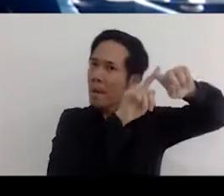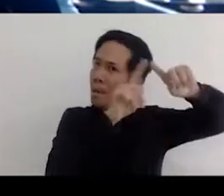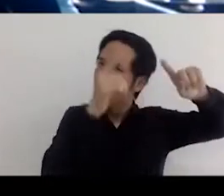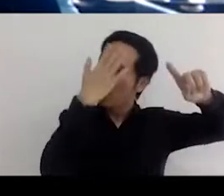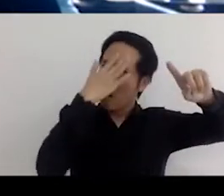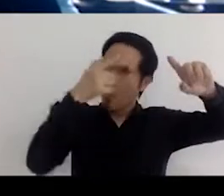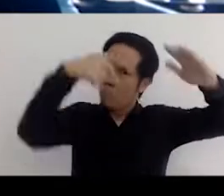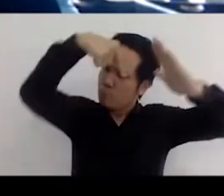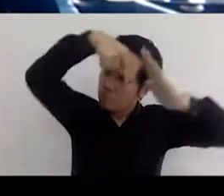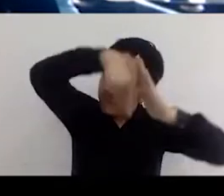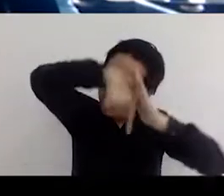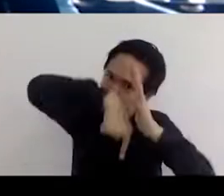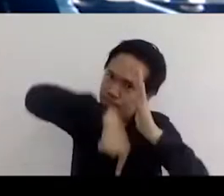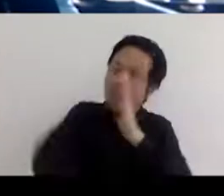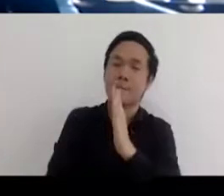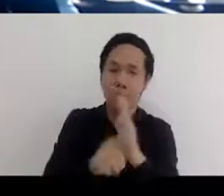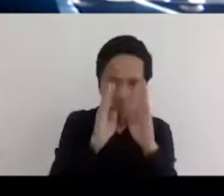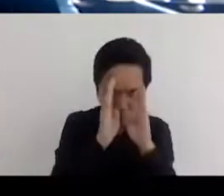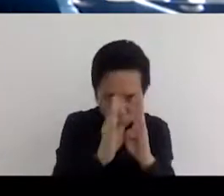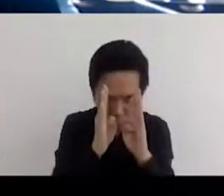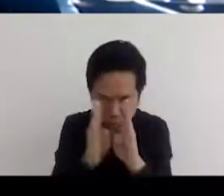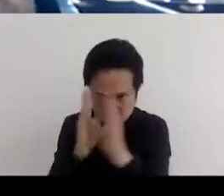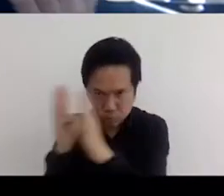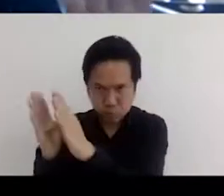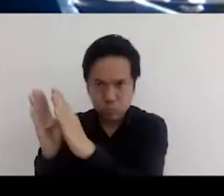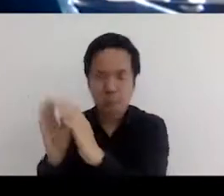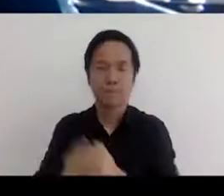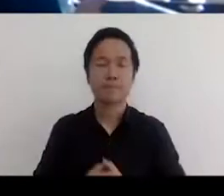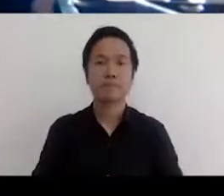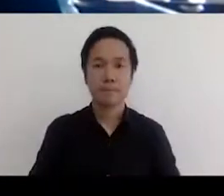So I was talking about task force, I was talking about all these joint approaches,